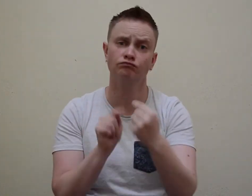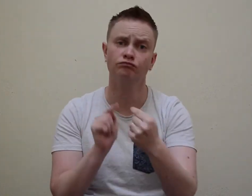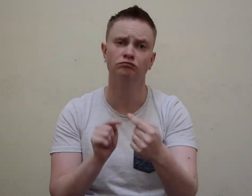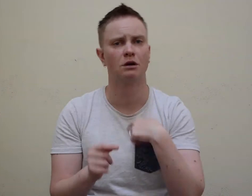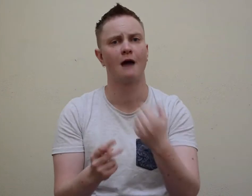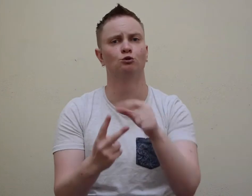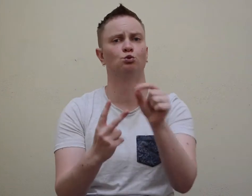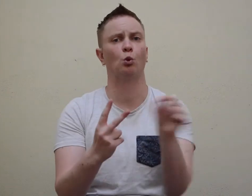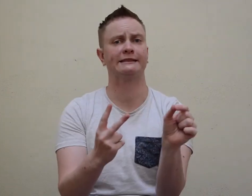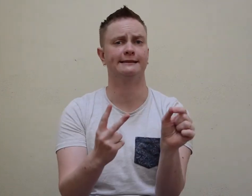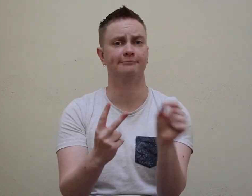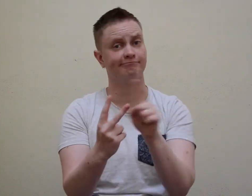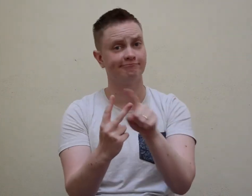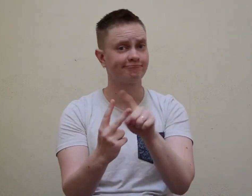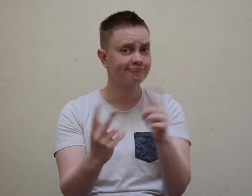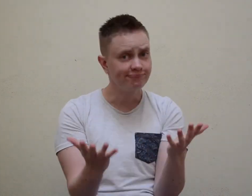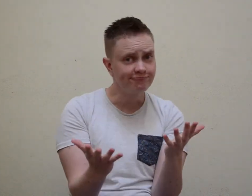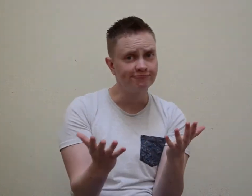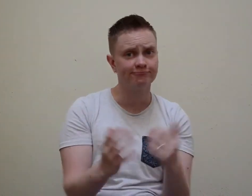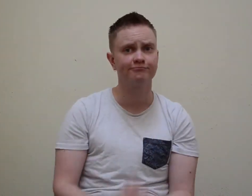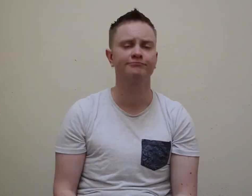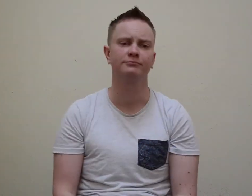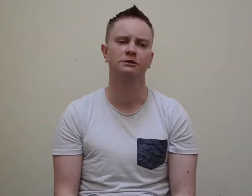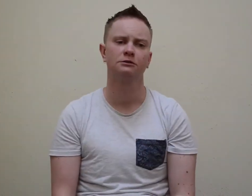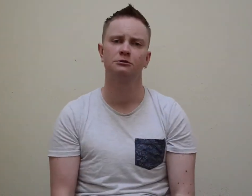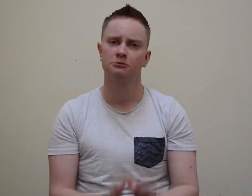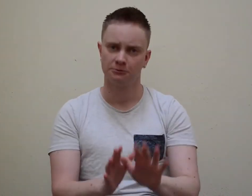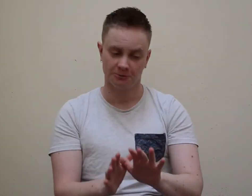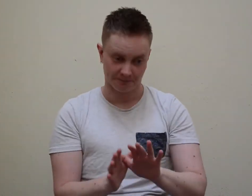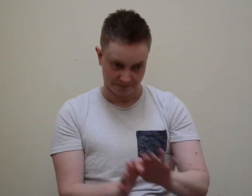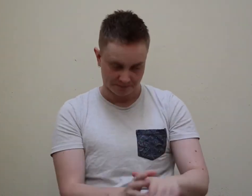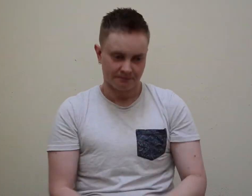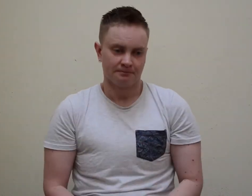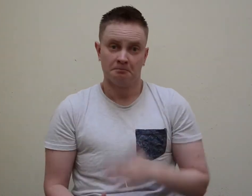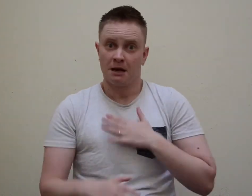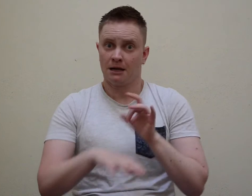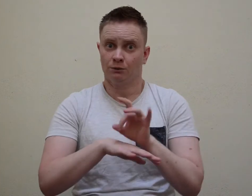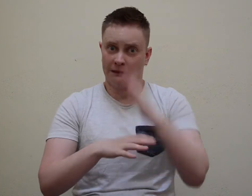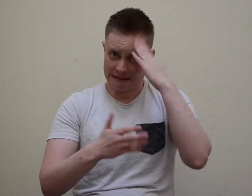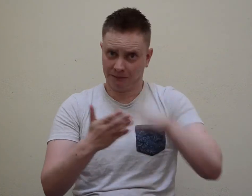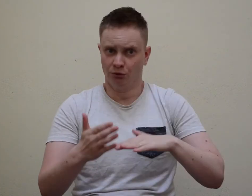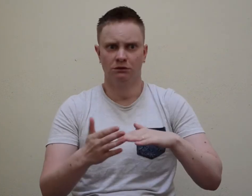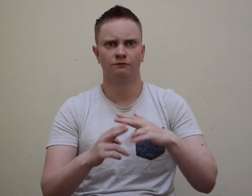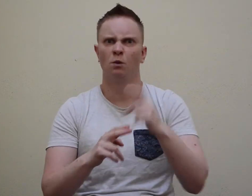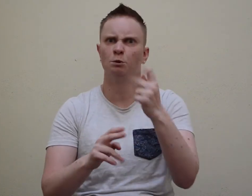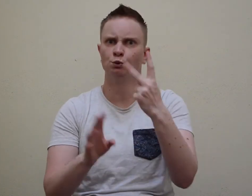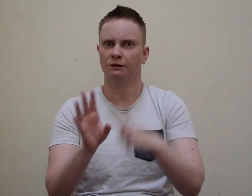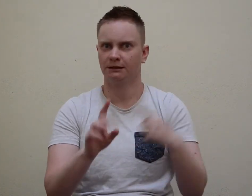I can explain to you. So ultimately, I have those two choices. Okay. So, to put that aside,